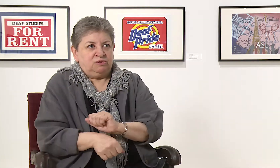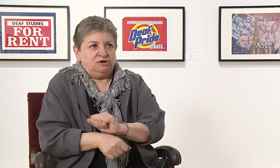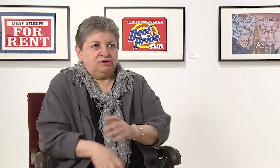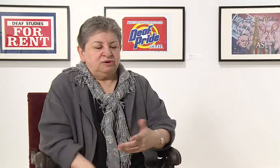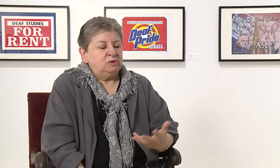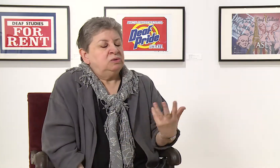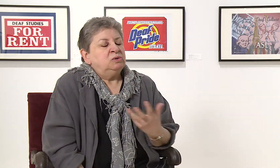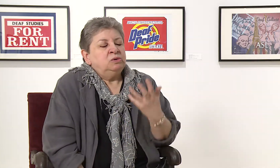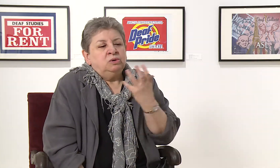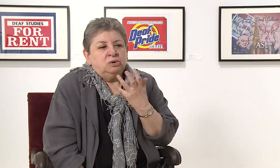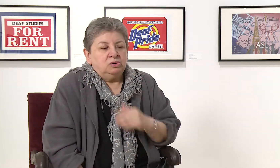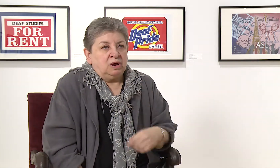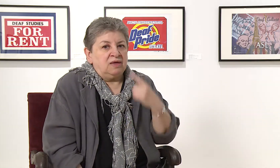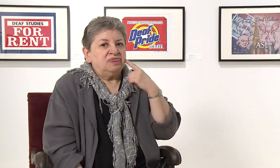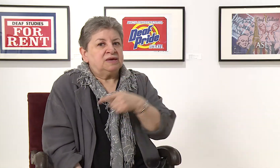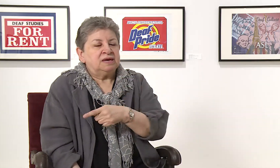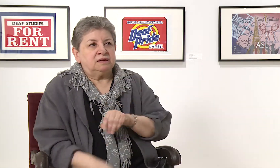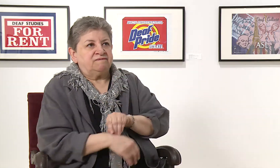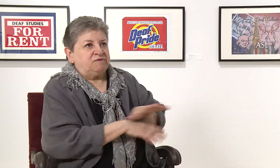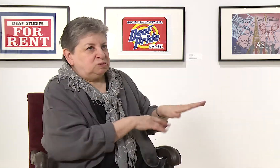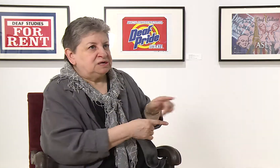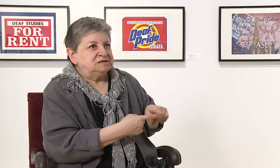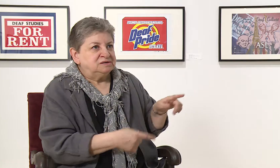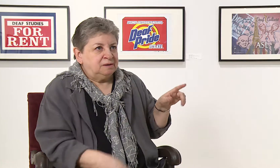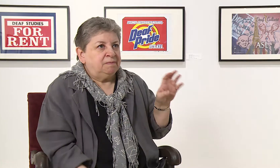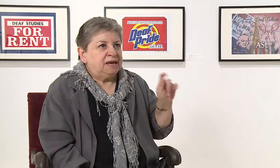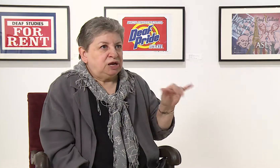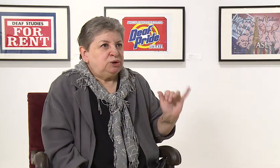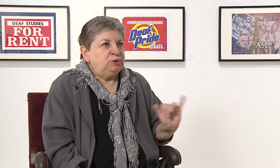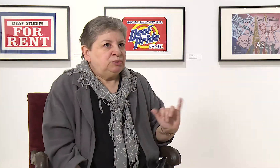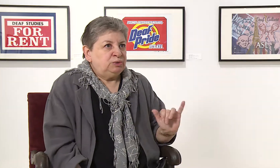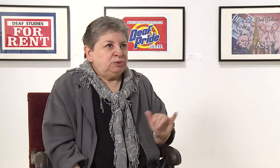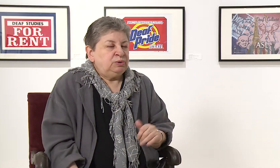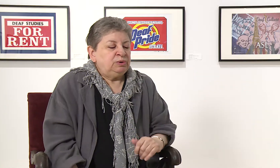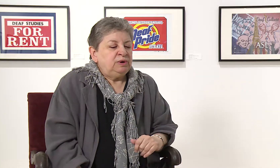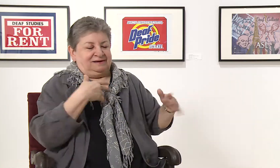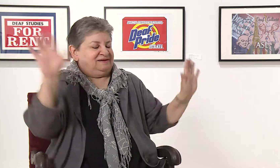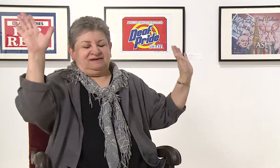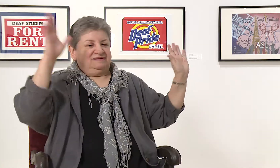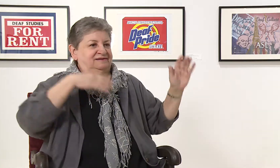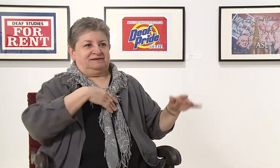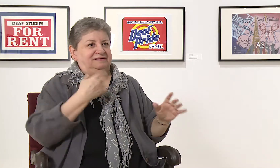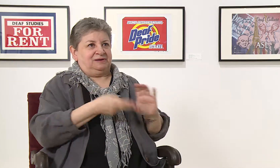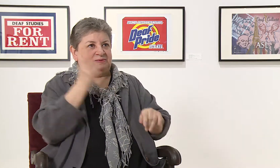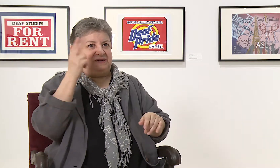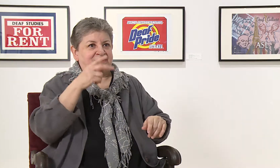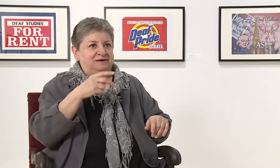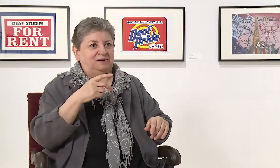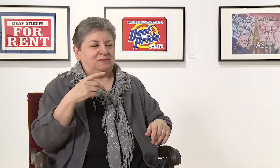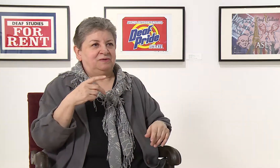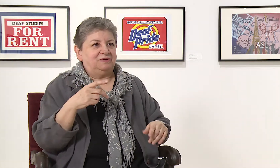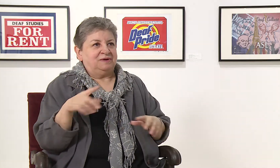It was only his personal work, but it was powerful. I think he had a strong influence on Betty as well.